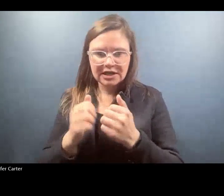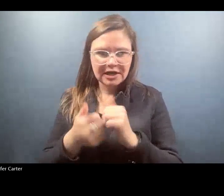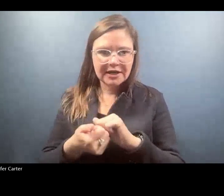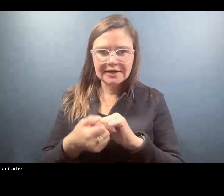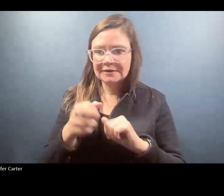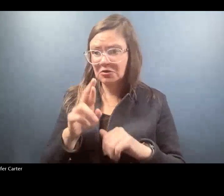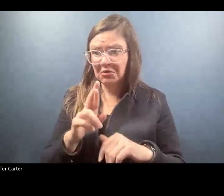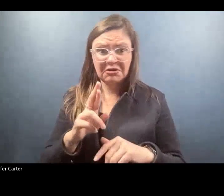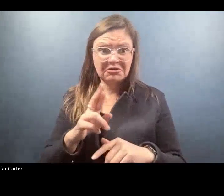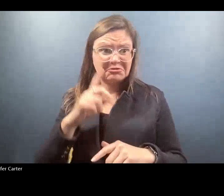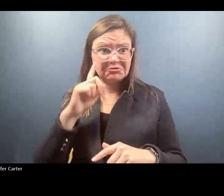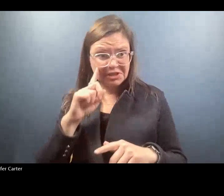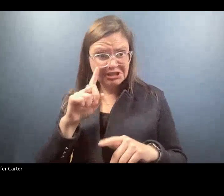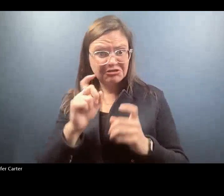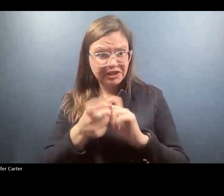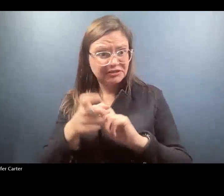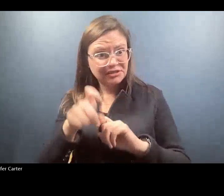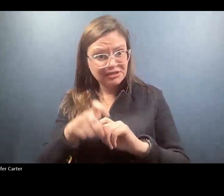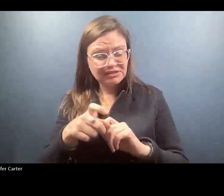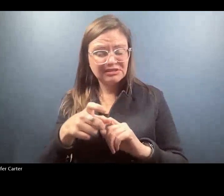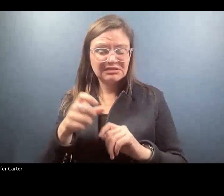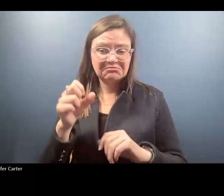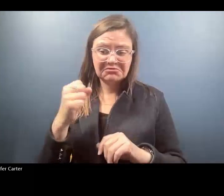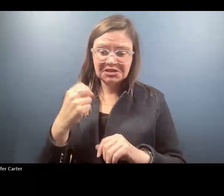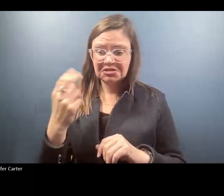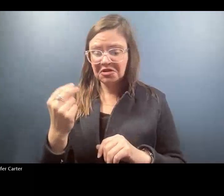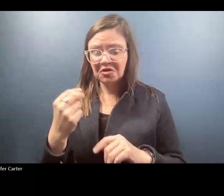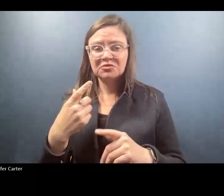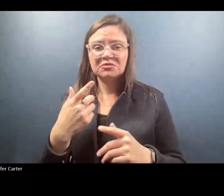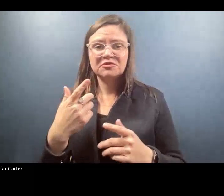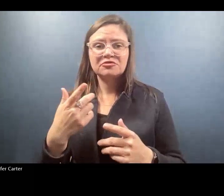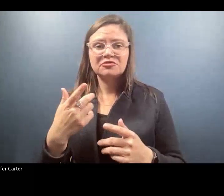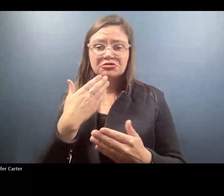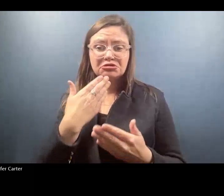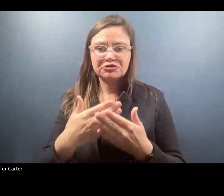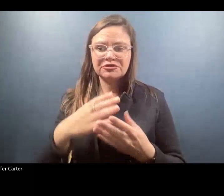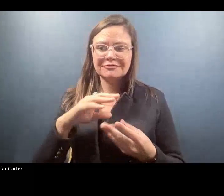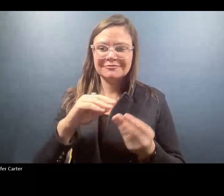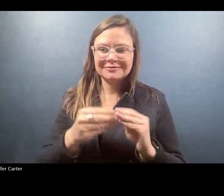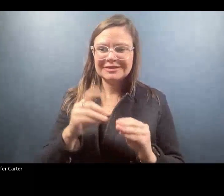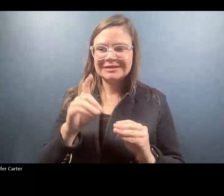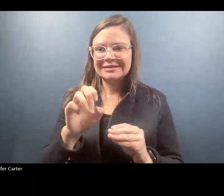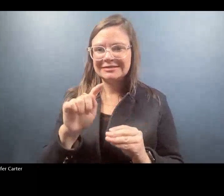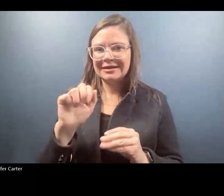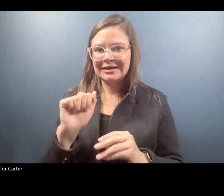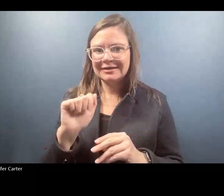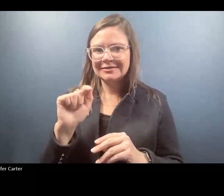it needs to be changed because good data in is only right. We're only gonna get good data out is a good in.